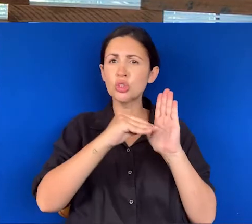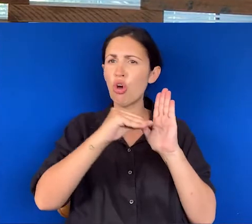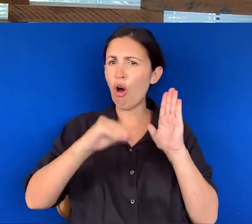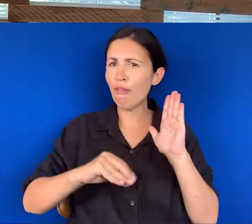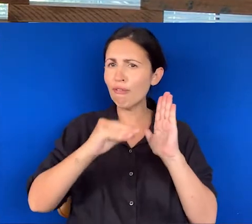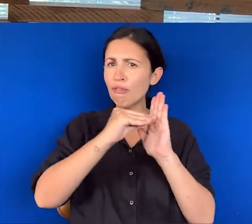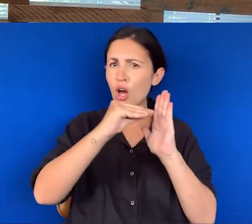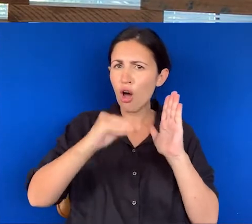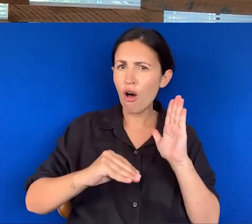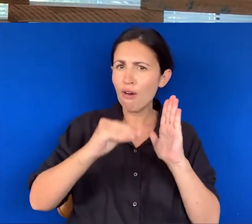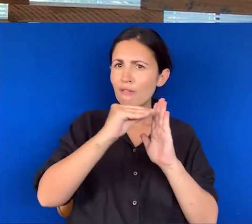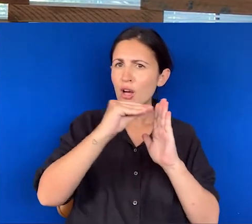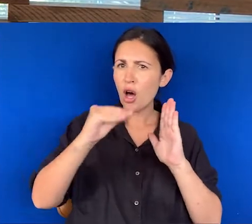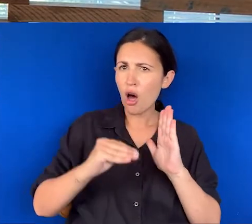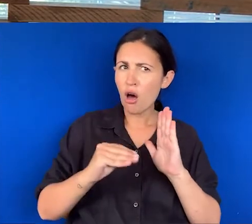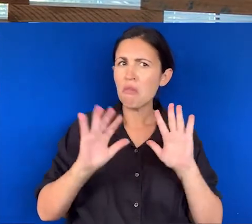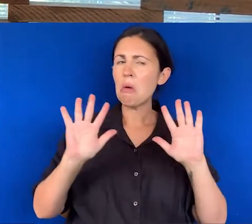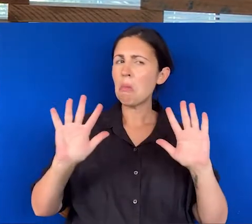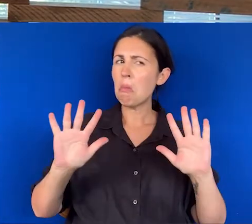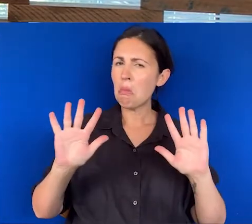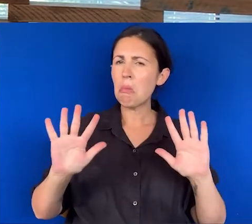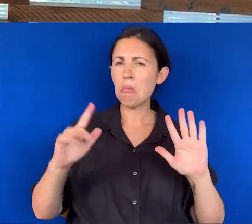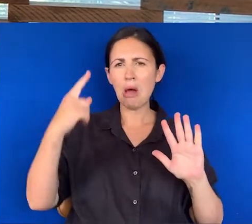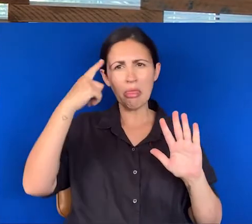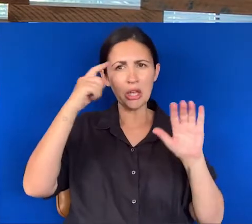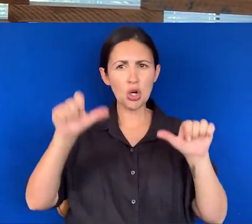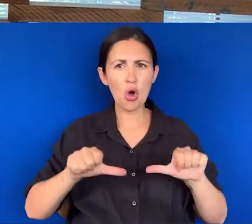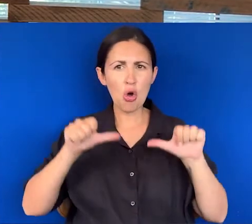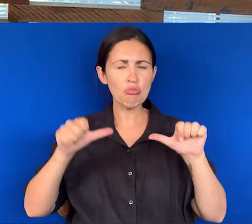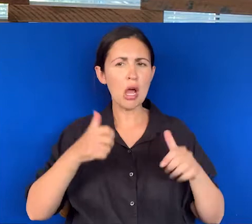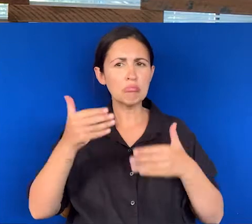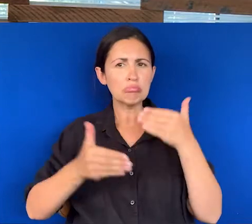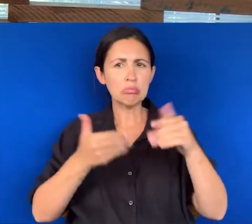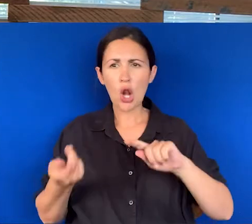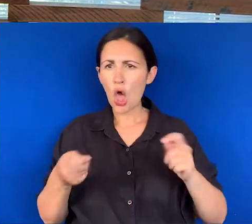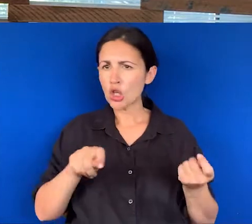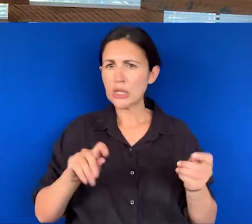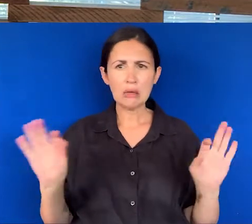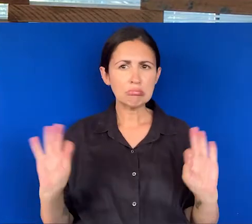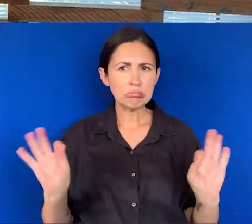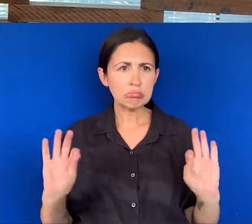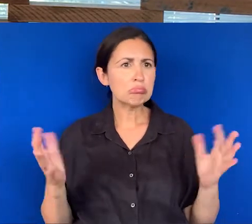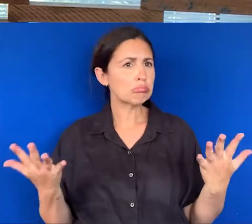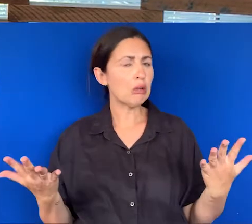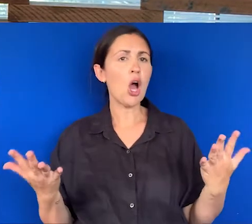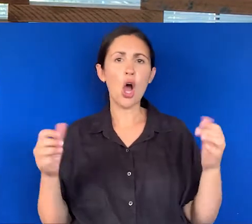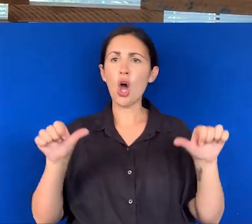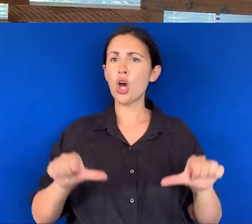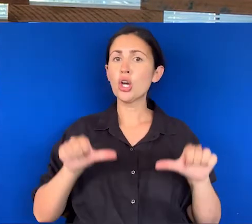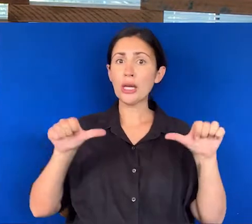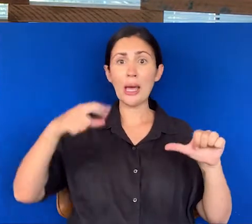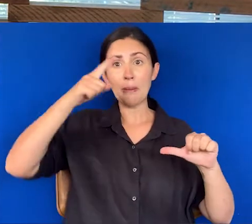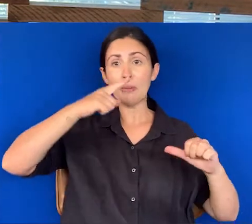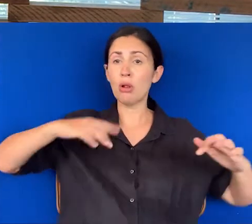as we move into a sense of living with COVID, of course, people begin to move around, they are interacting more,